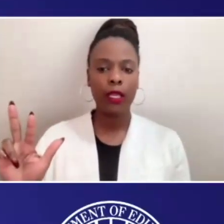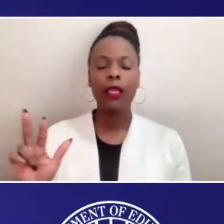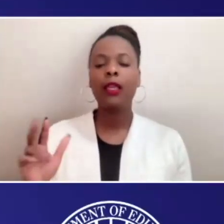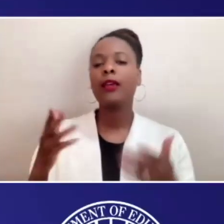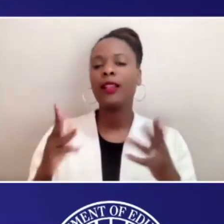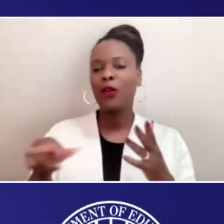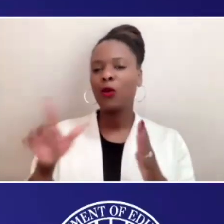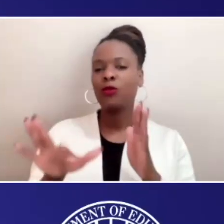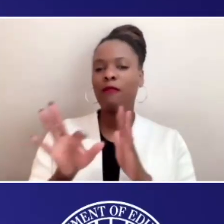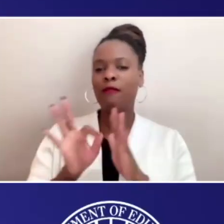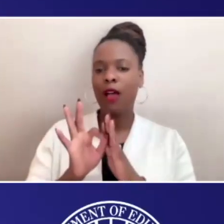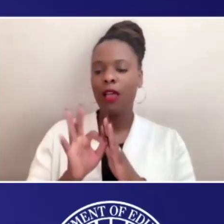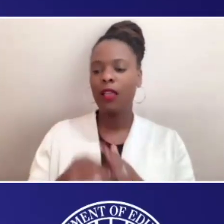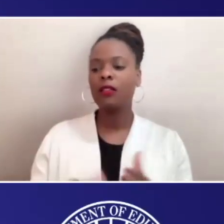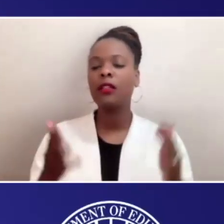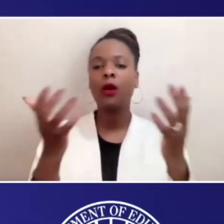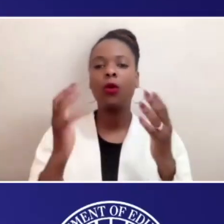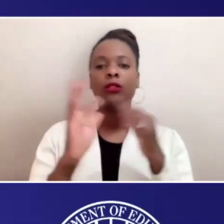I just want to mention that the Department,